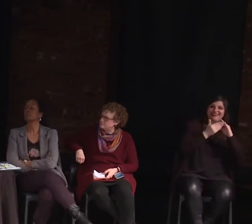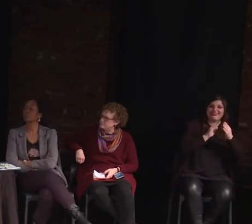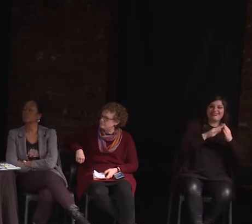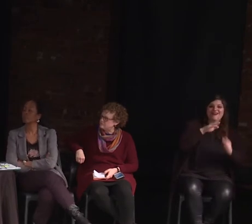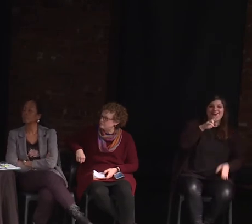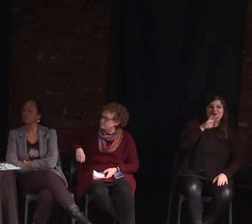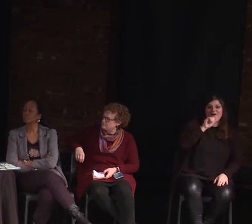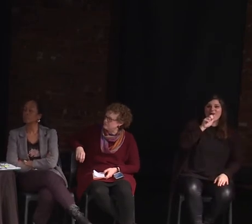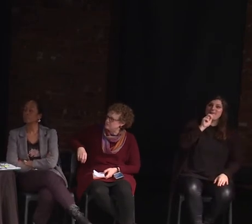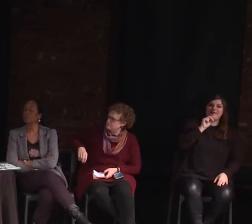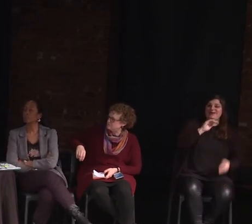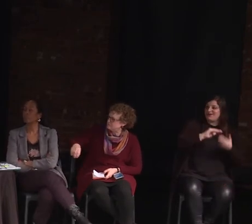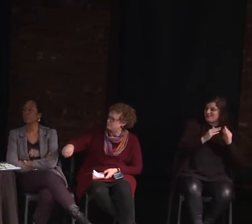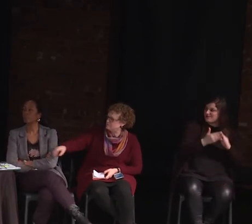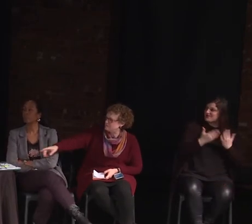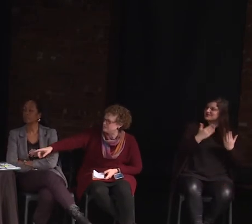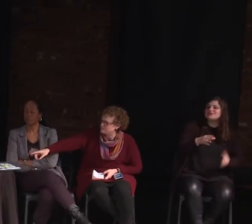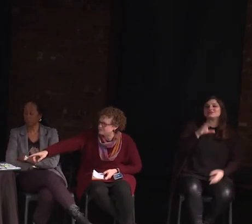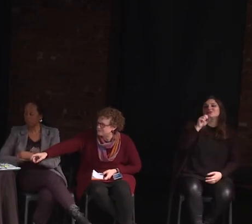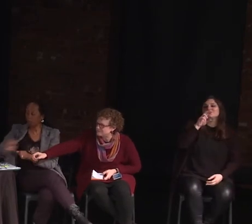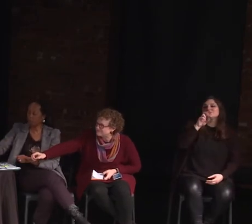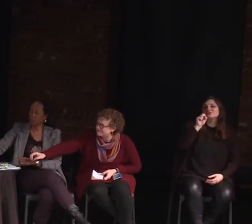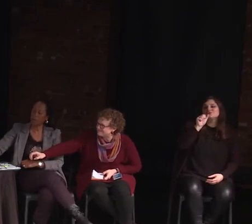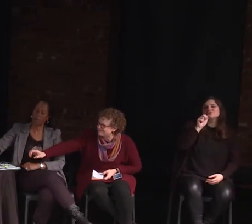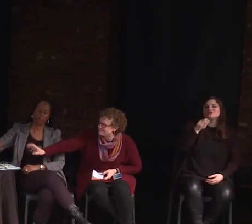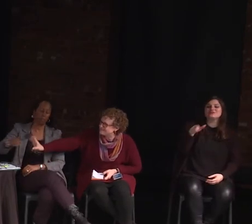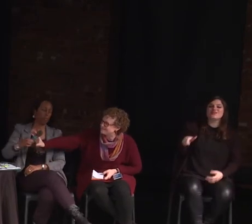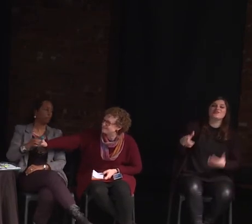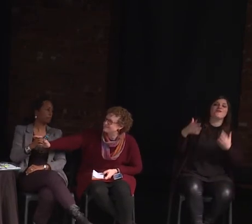Susan, you where maybe going to speak about this.